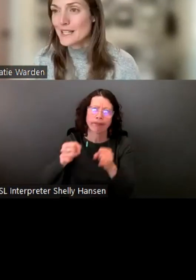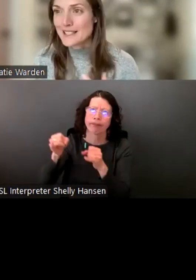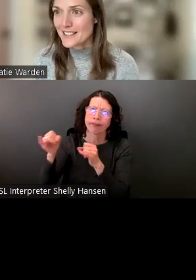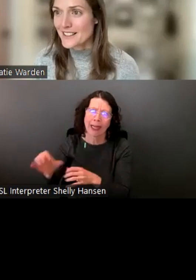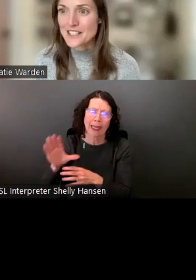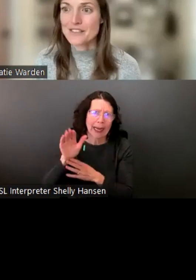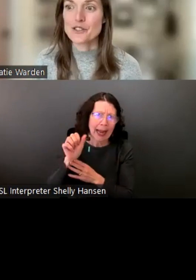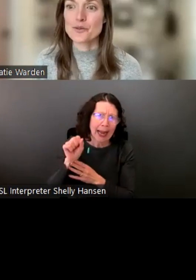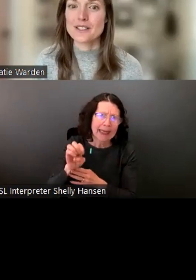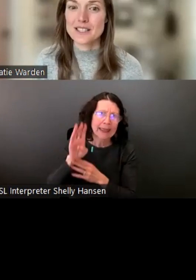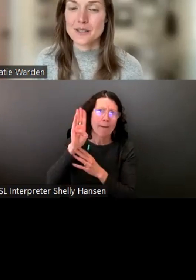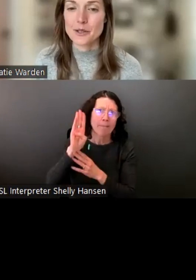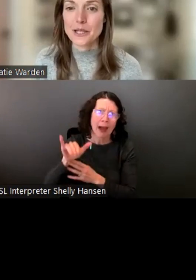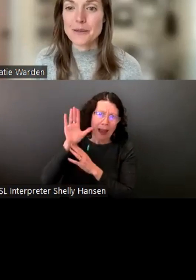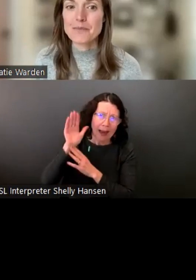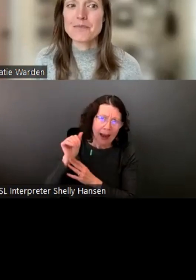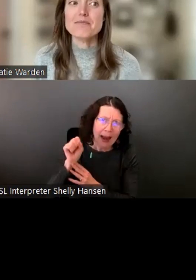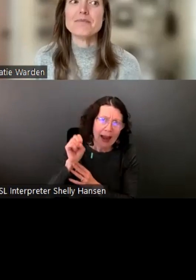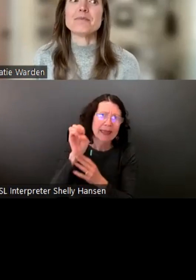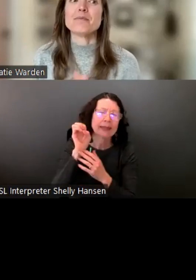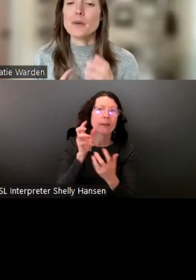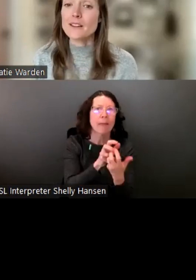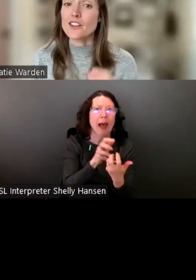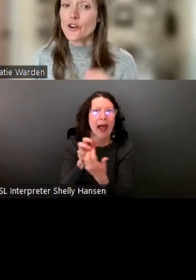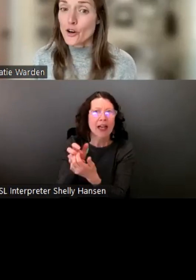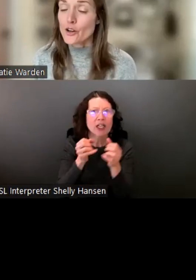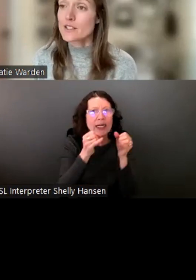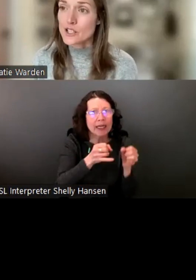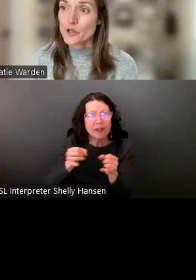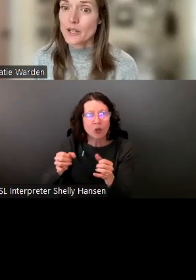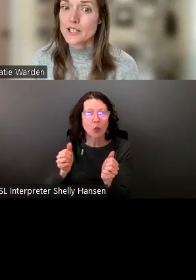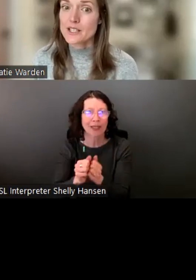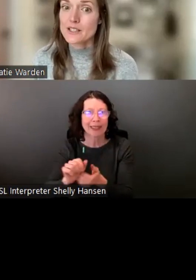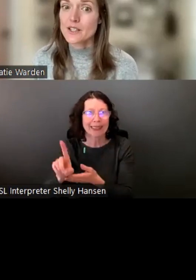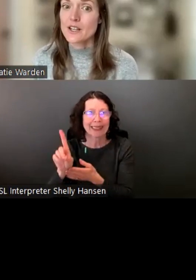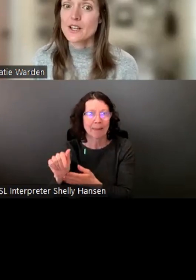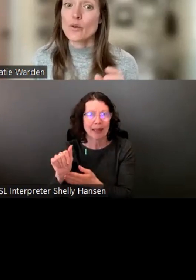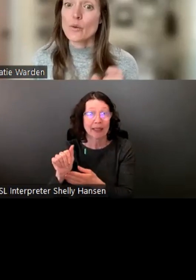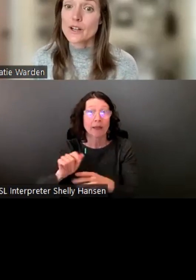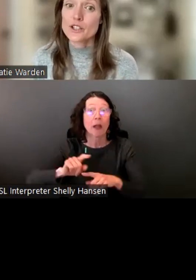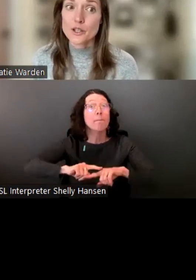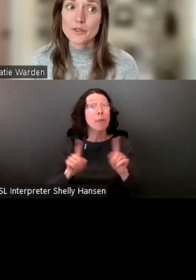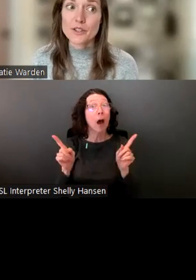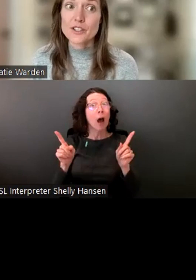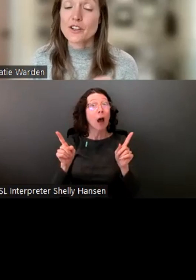based on the individual with the disability. But there are situations where interpreters